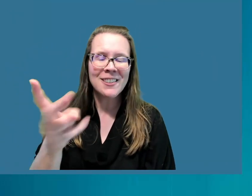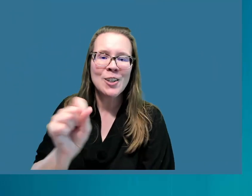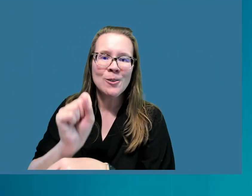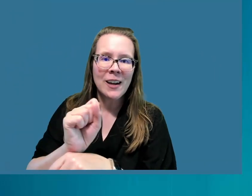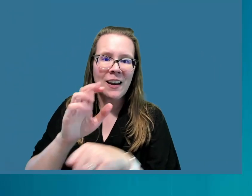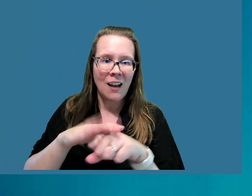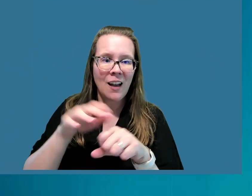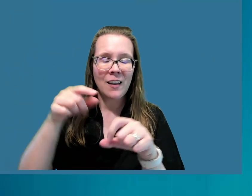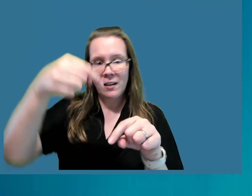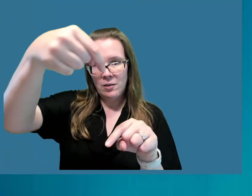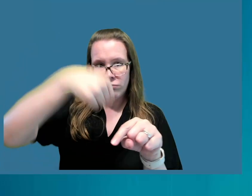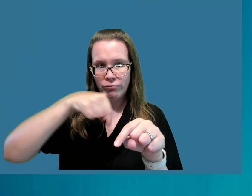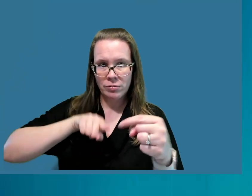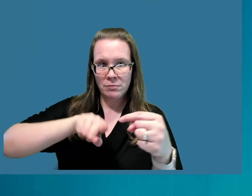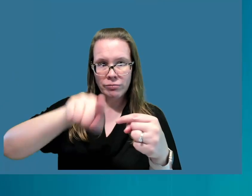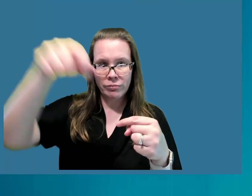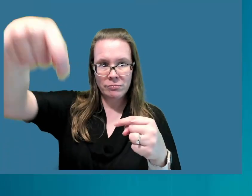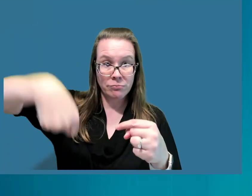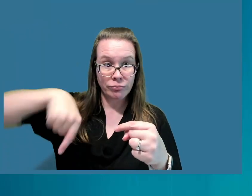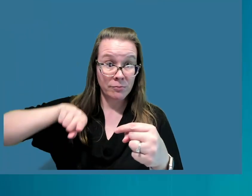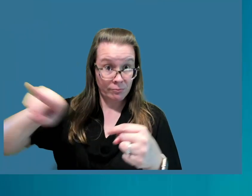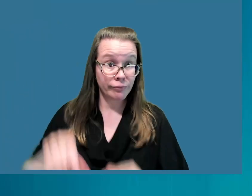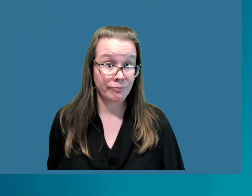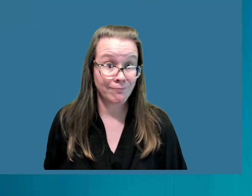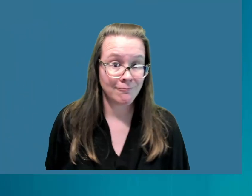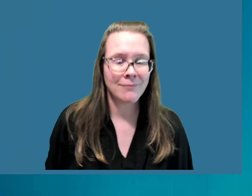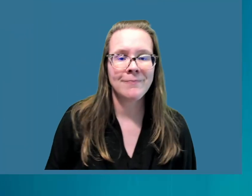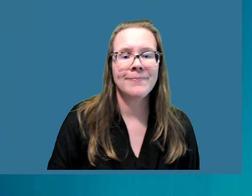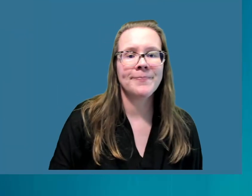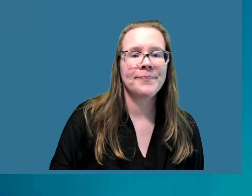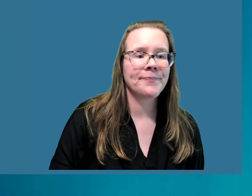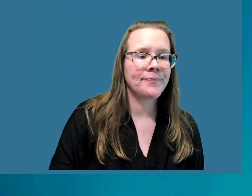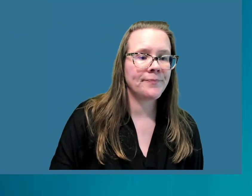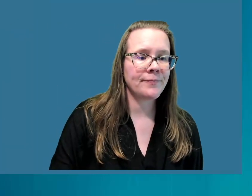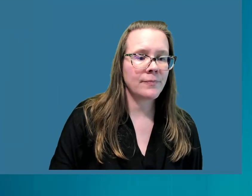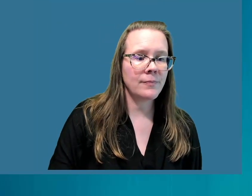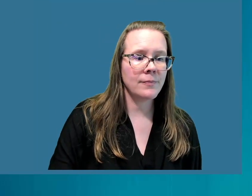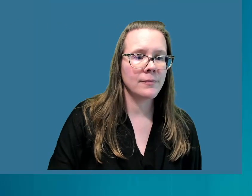drag--dragging the skewer through the wet icing to create the feathering.